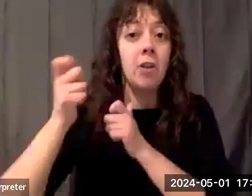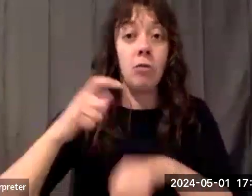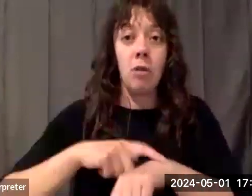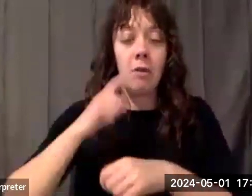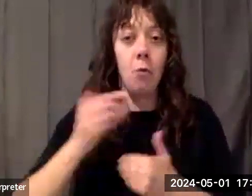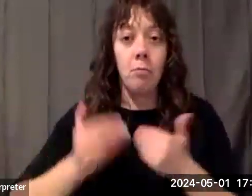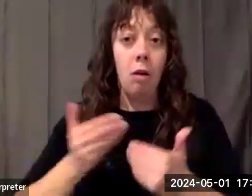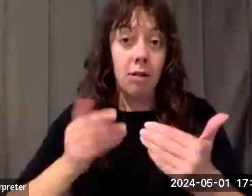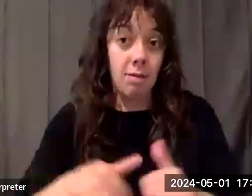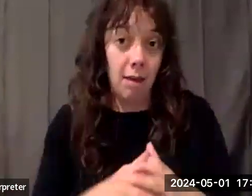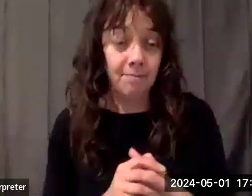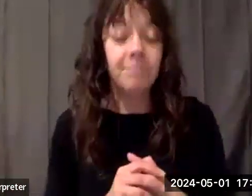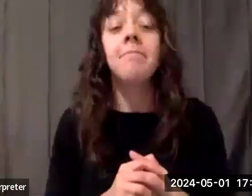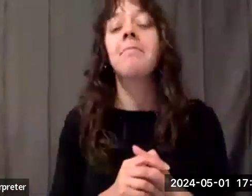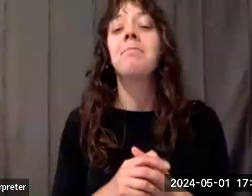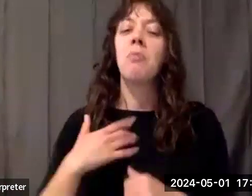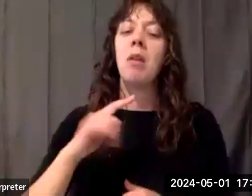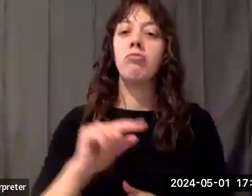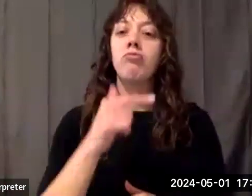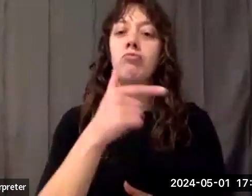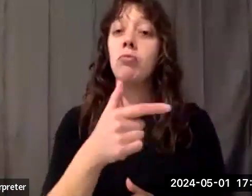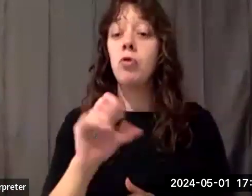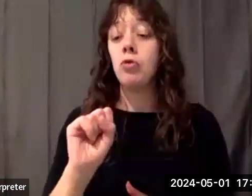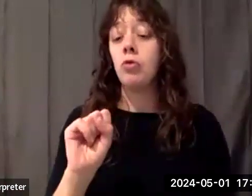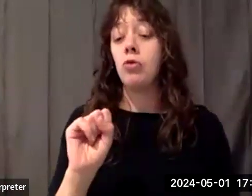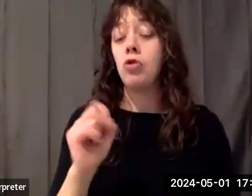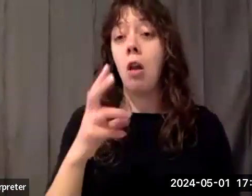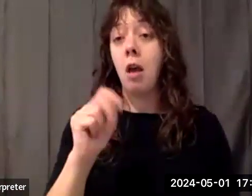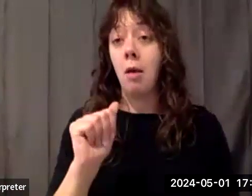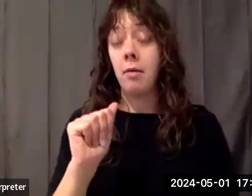Shauna Miller and the team to provide an overview of the work we've all been performing.